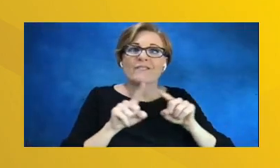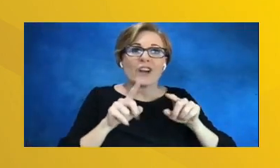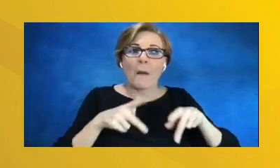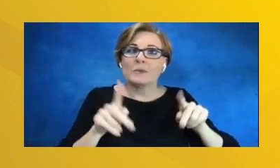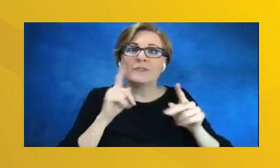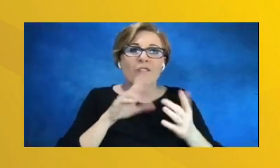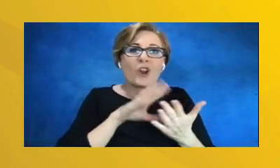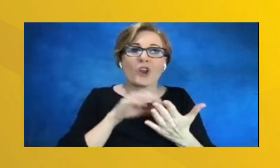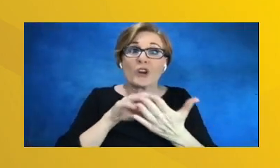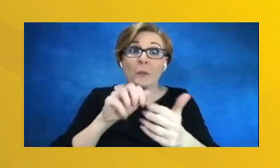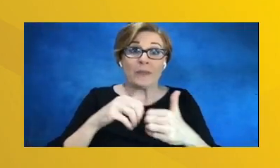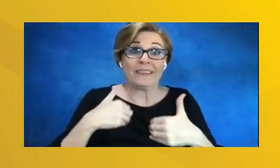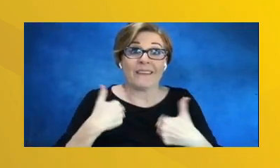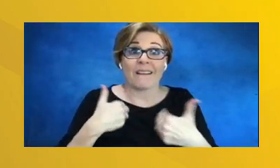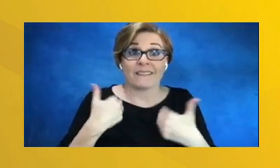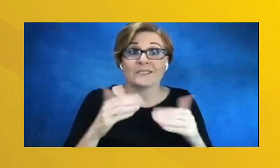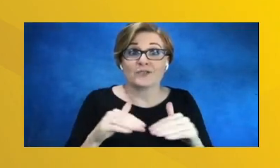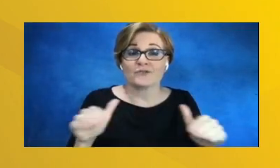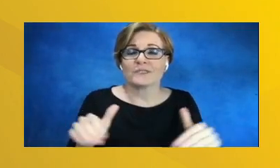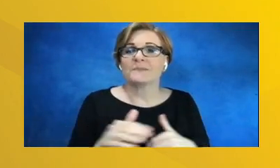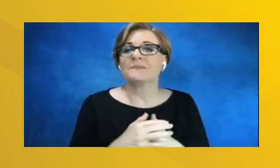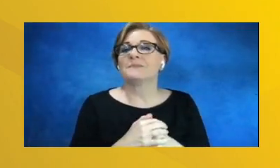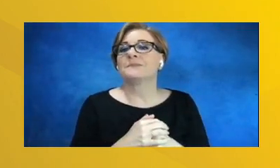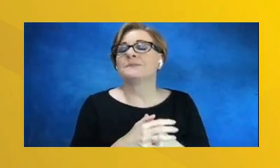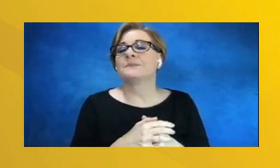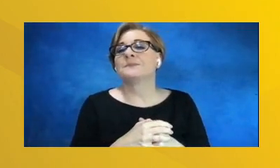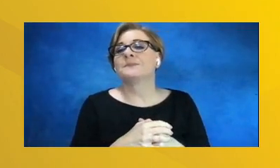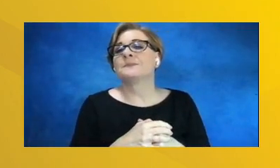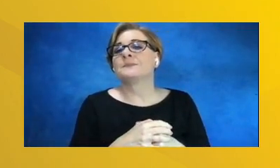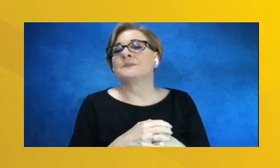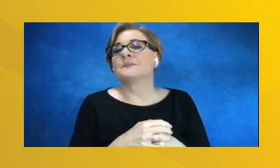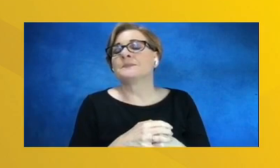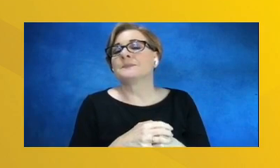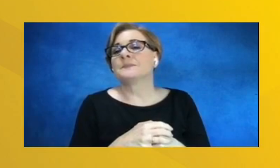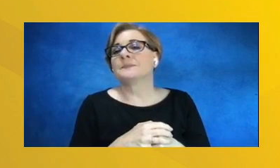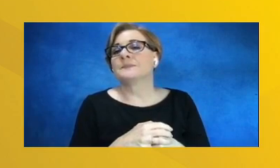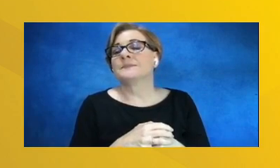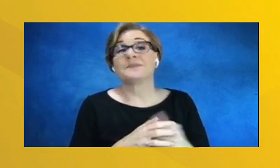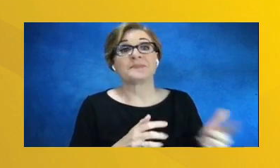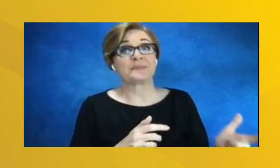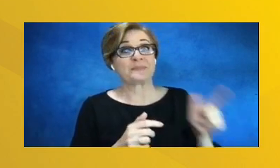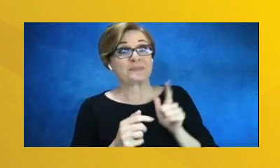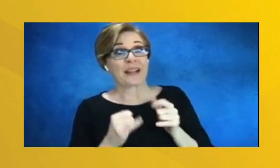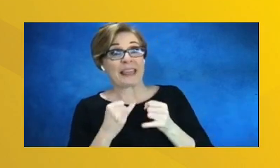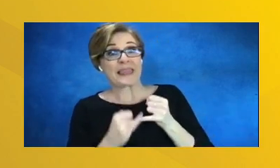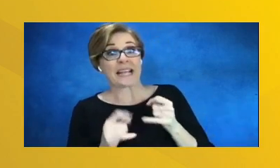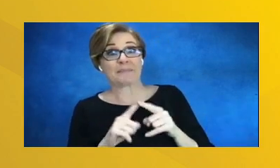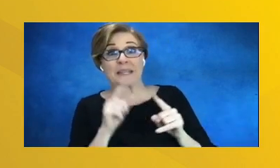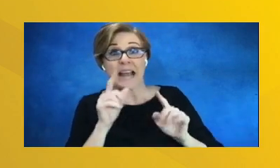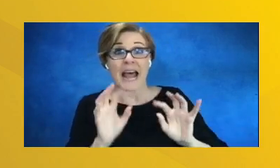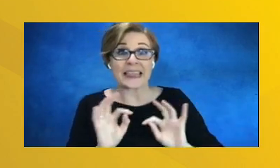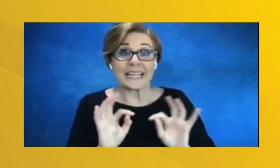And last but not least, Eden Cho, who is not